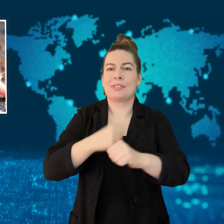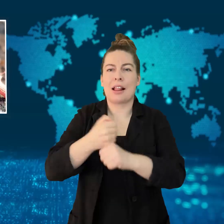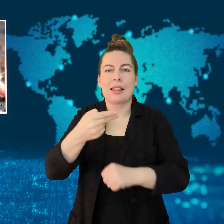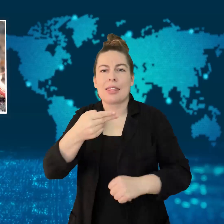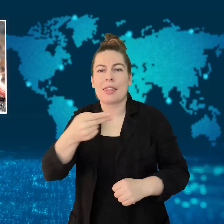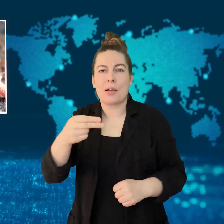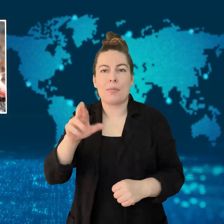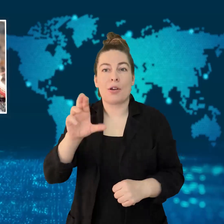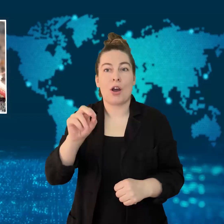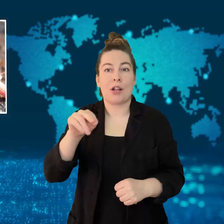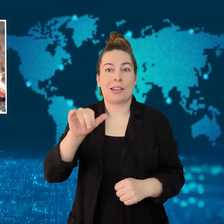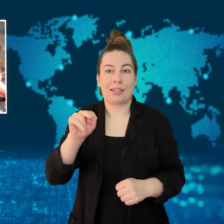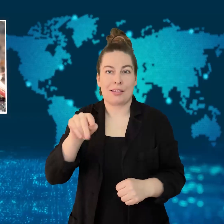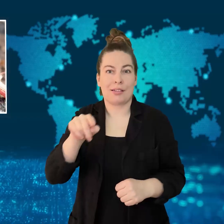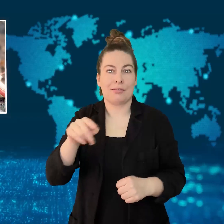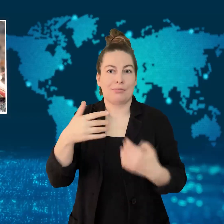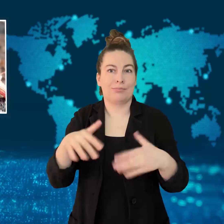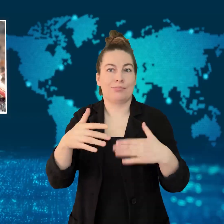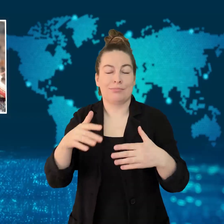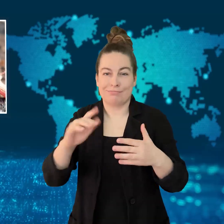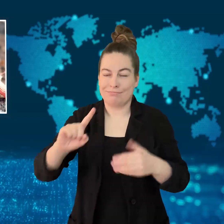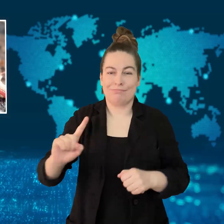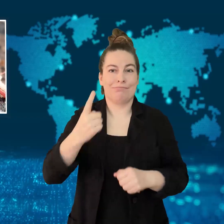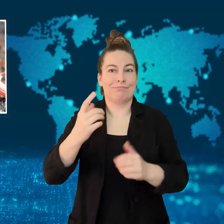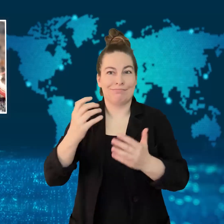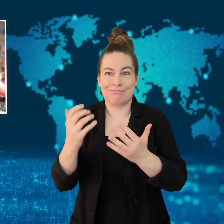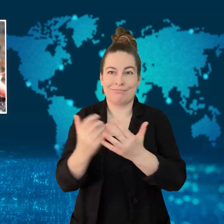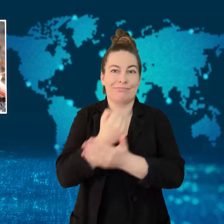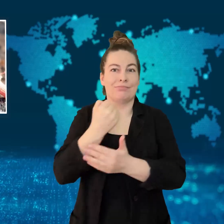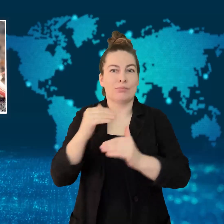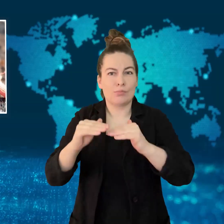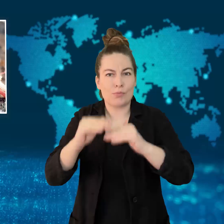This record was confirmed by the Guinness Book of